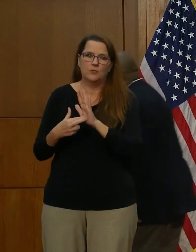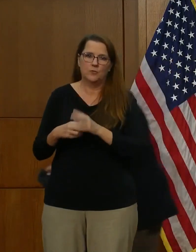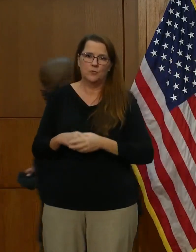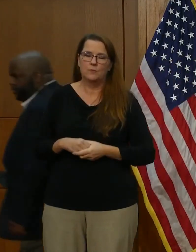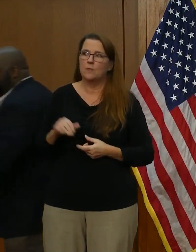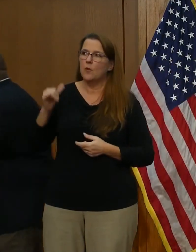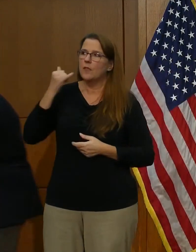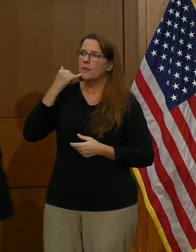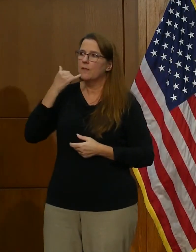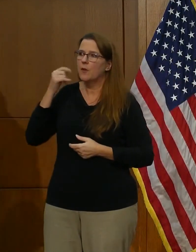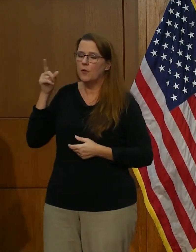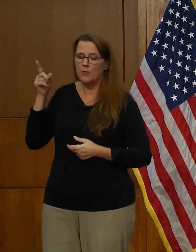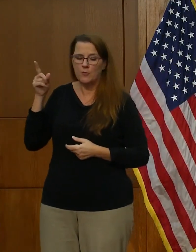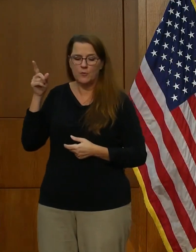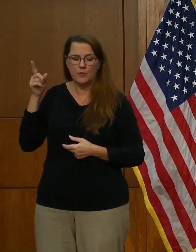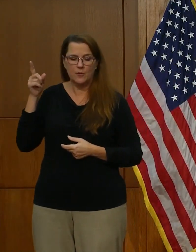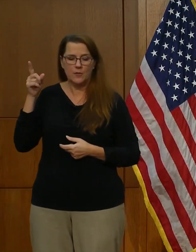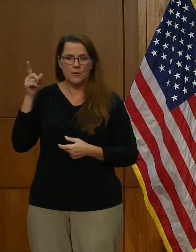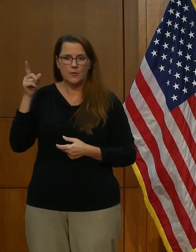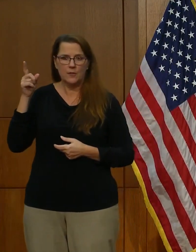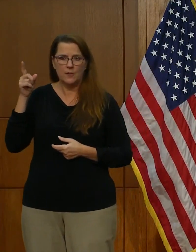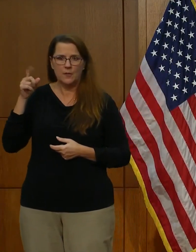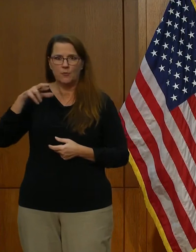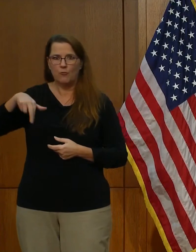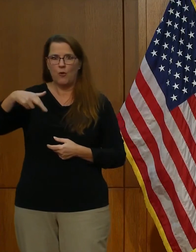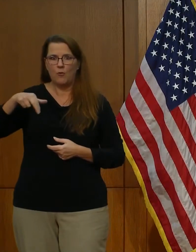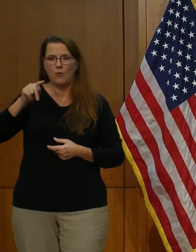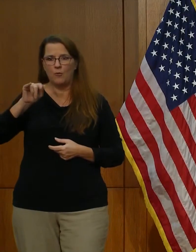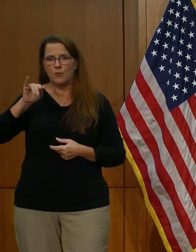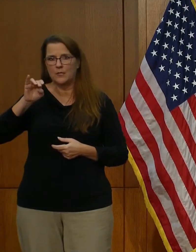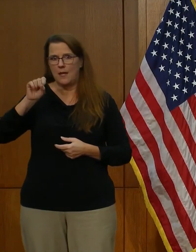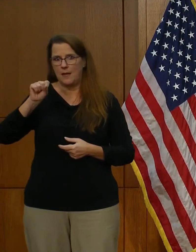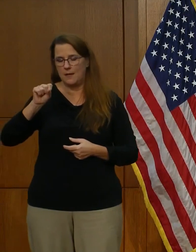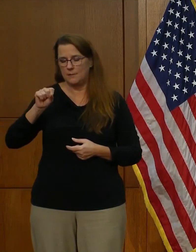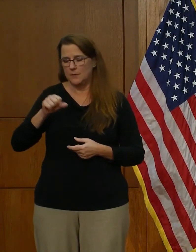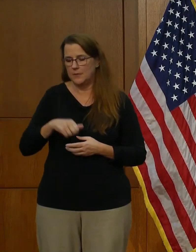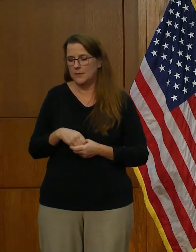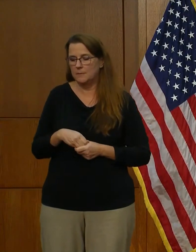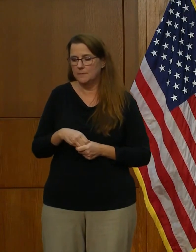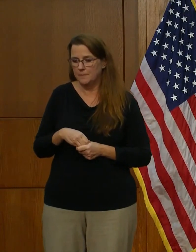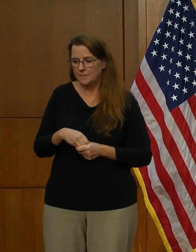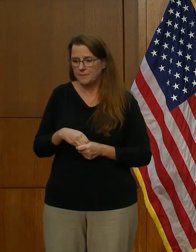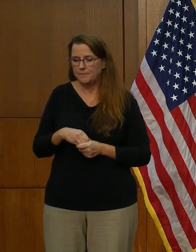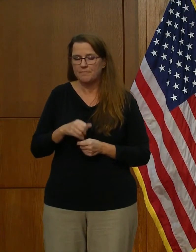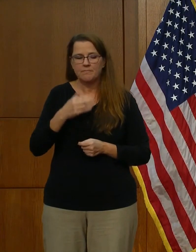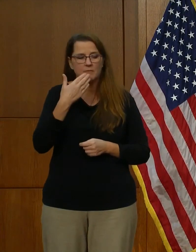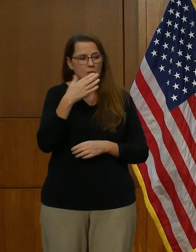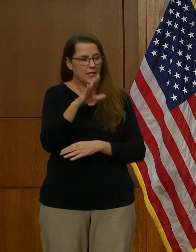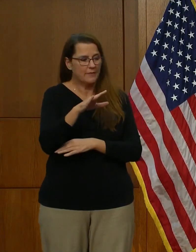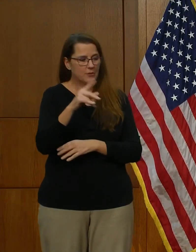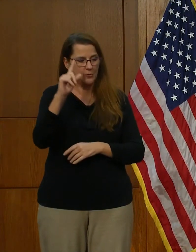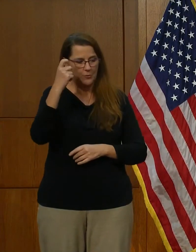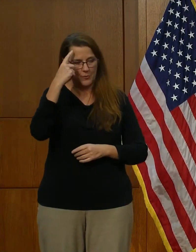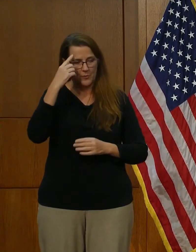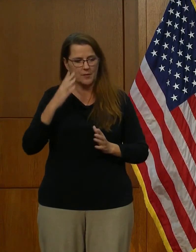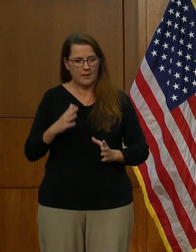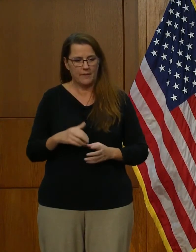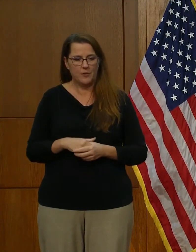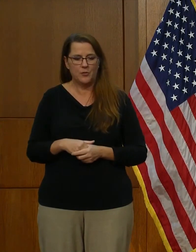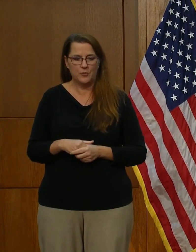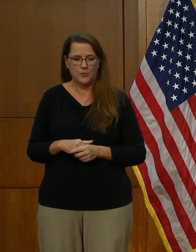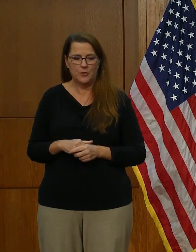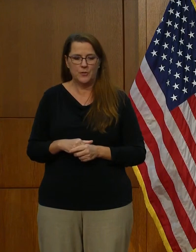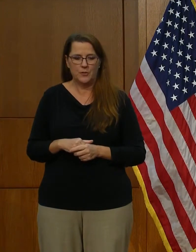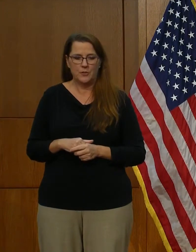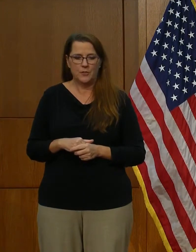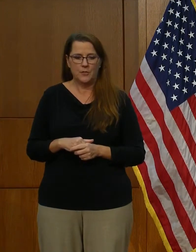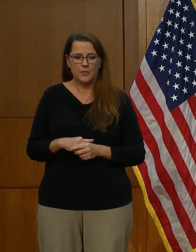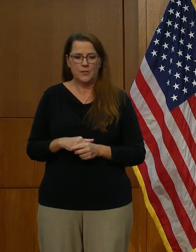YEAH. GO TO WIN RIFE WITH THE